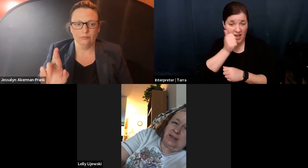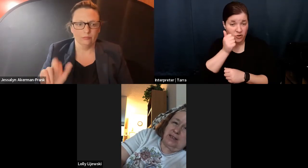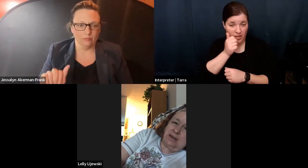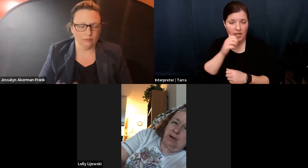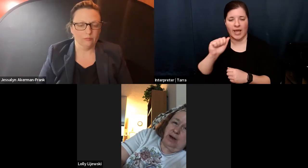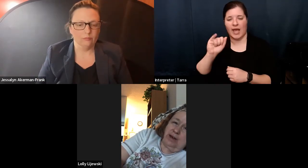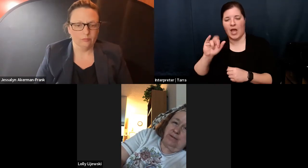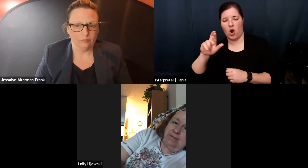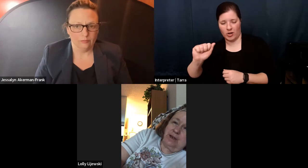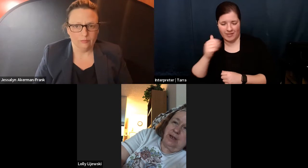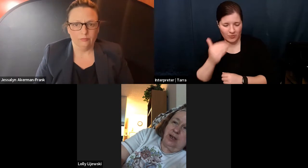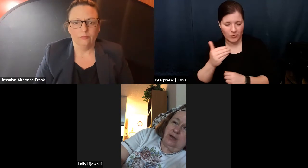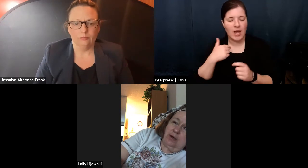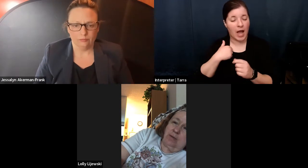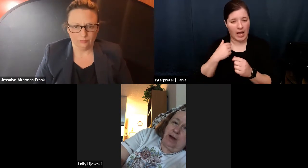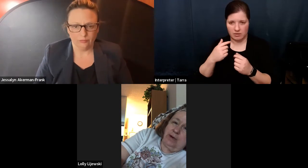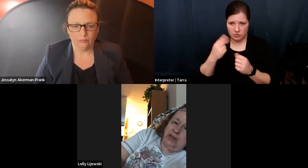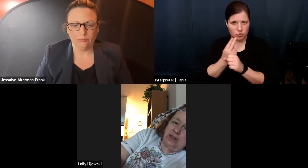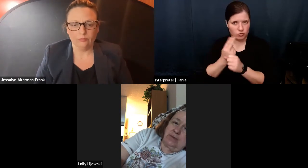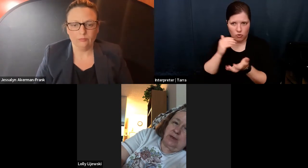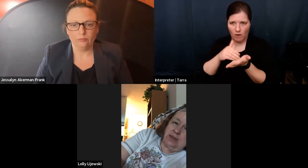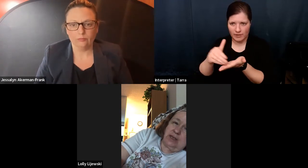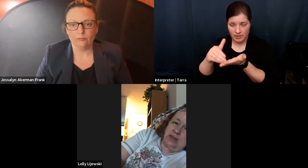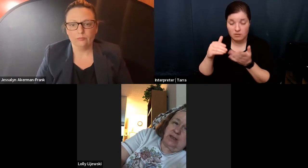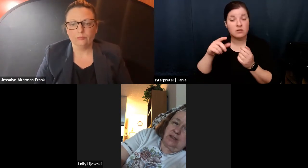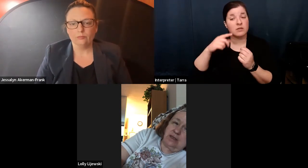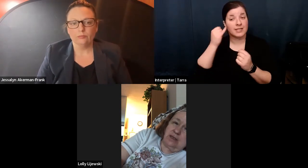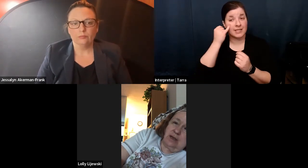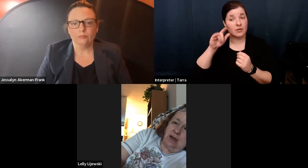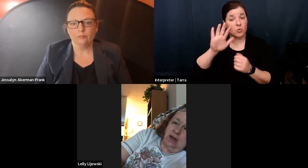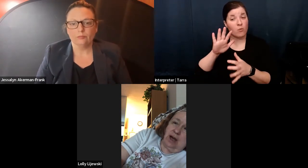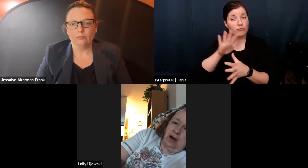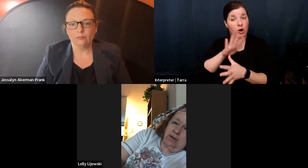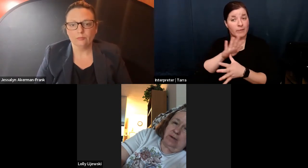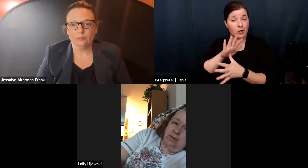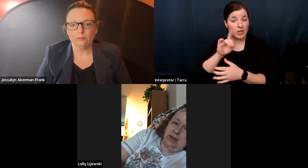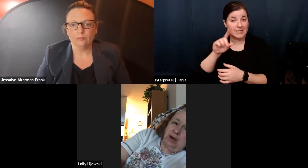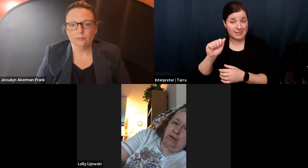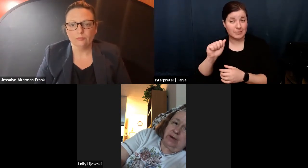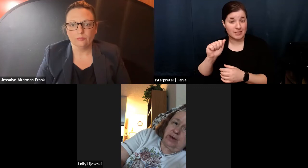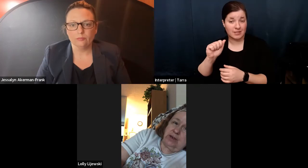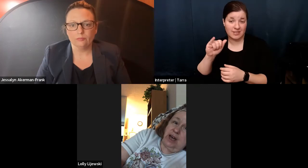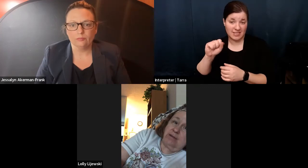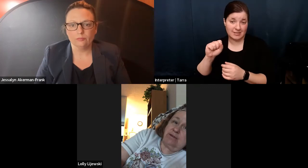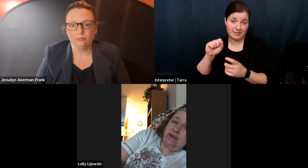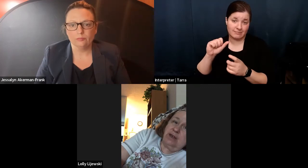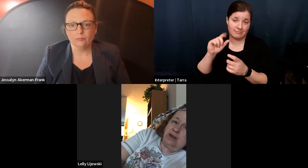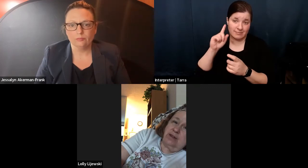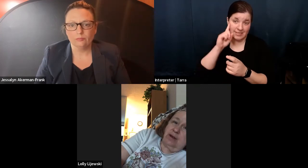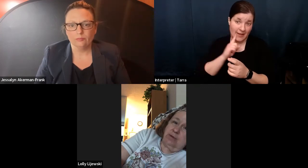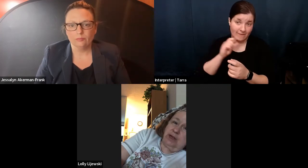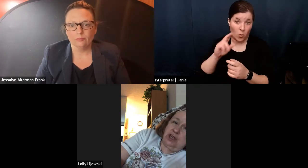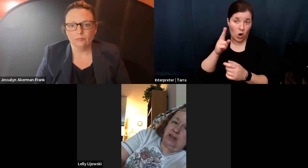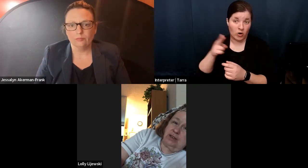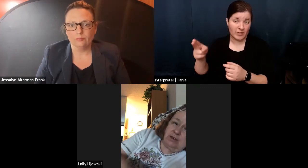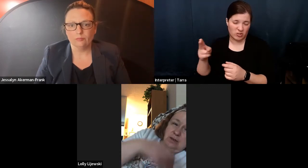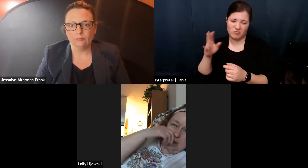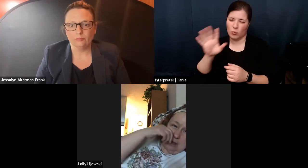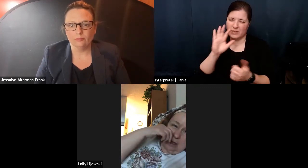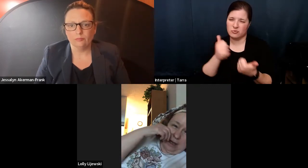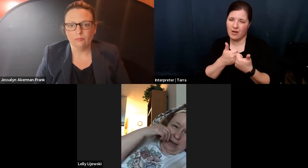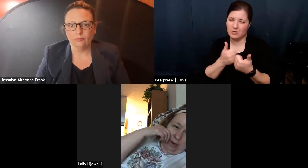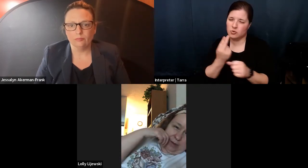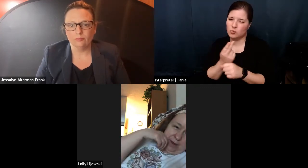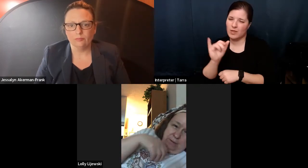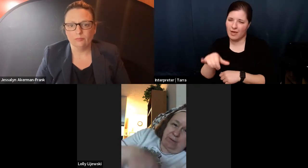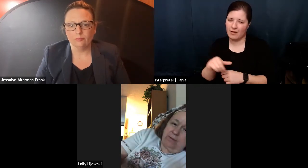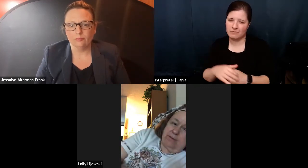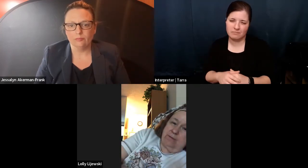And find it to be really useful.